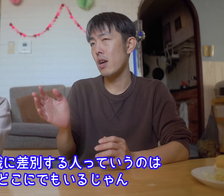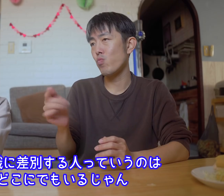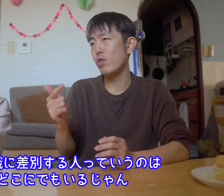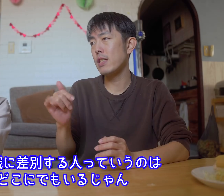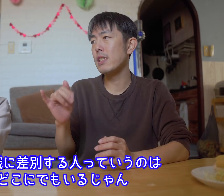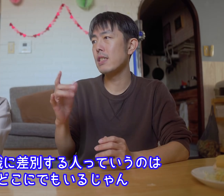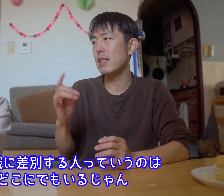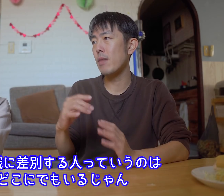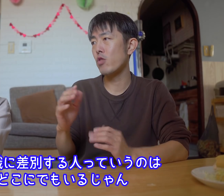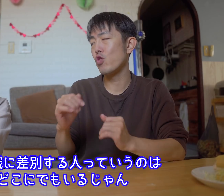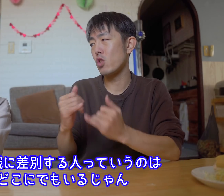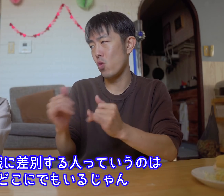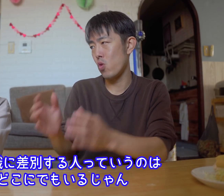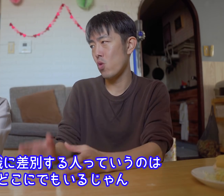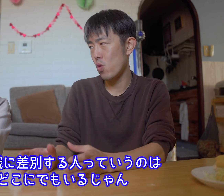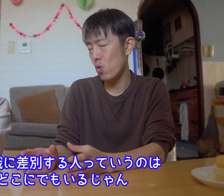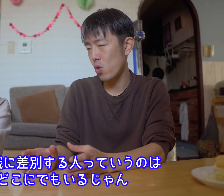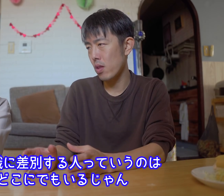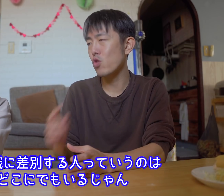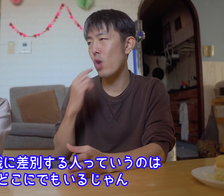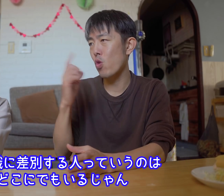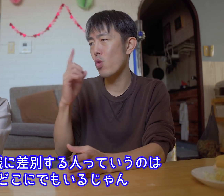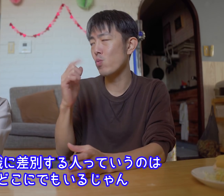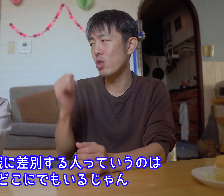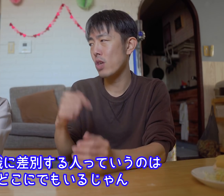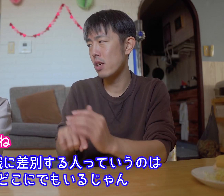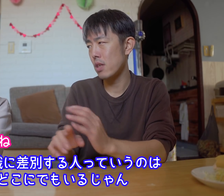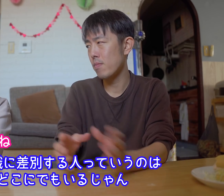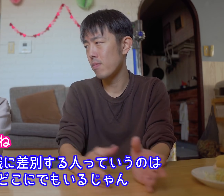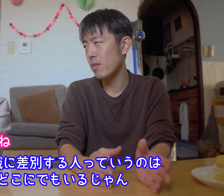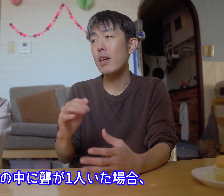(Dad)People who unconsciously discriminate are everywhere, aren't they? (Mom)Yes, there are.